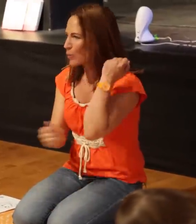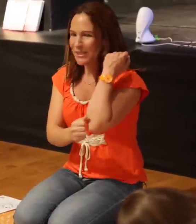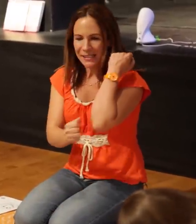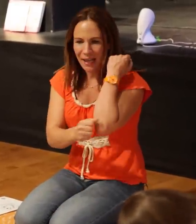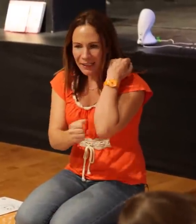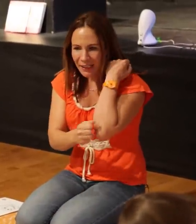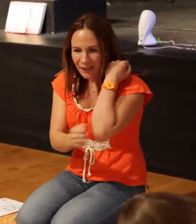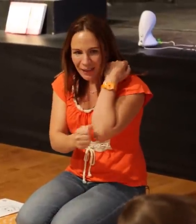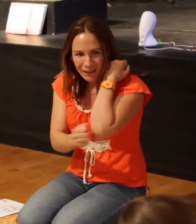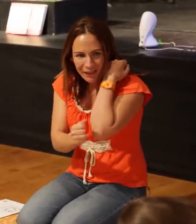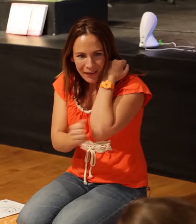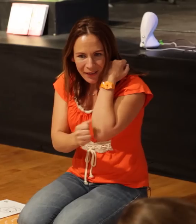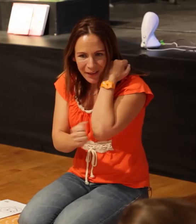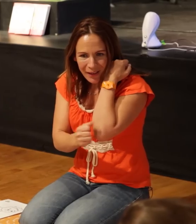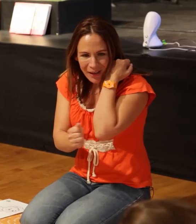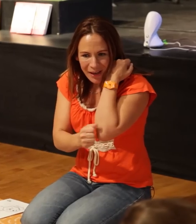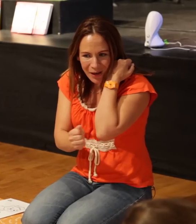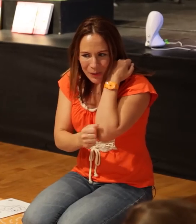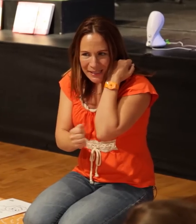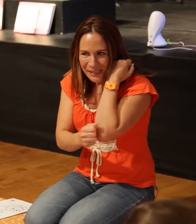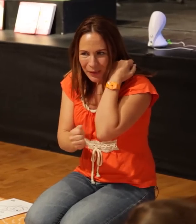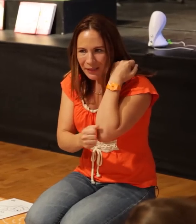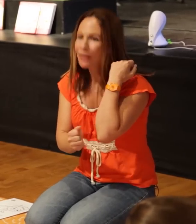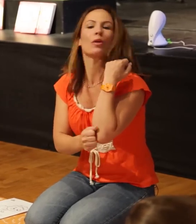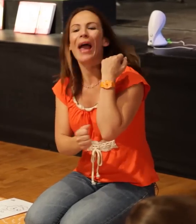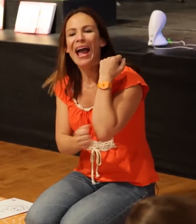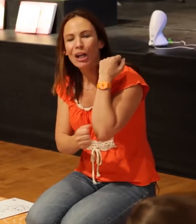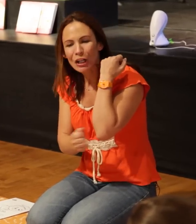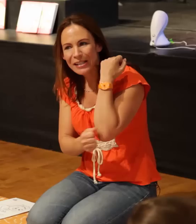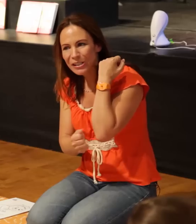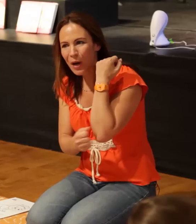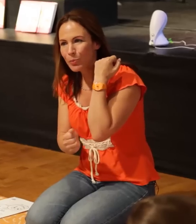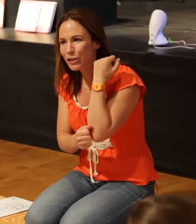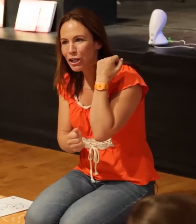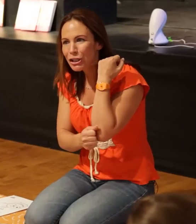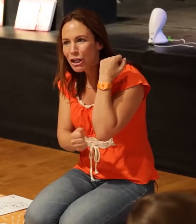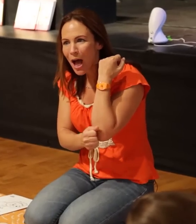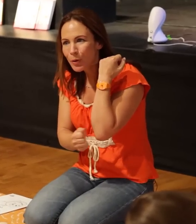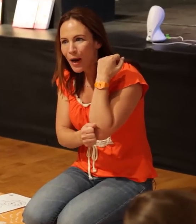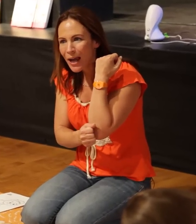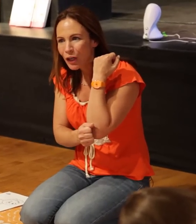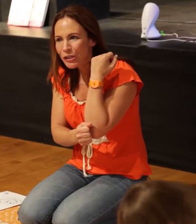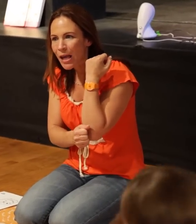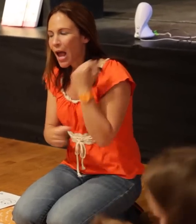And what's this sign? What's that Bridget? What's this one? CRACKERS. That's right Bridget. Good job. CRACKERS.